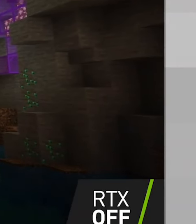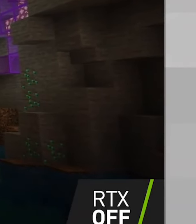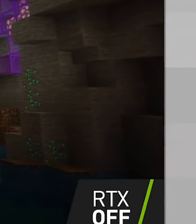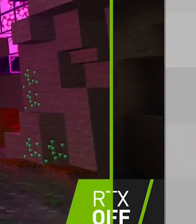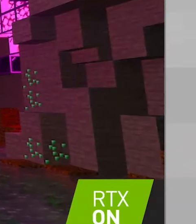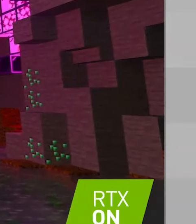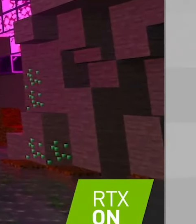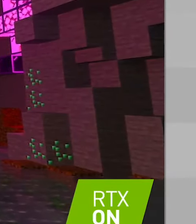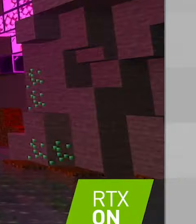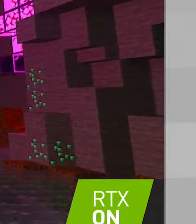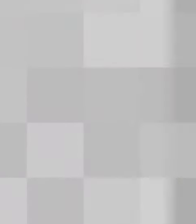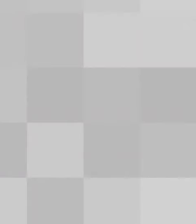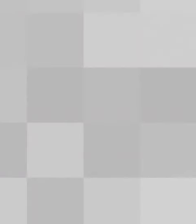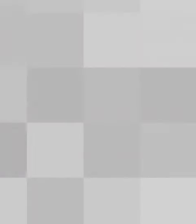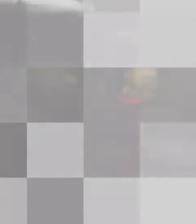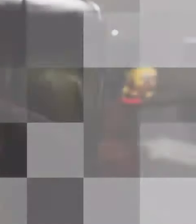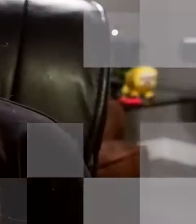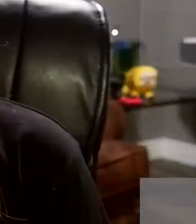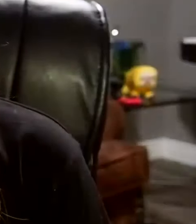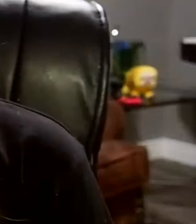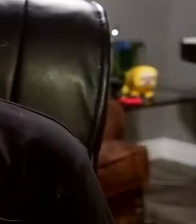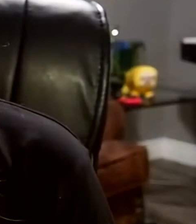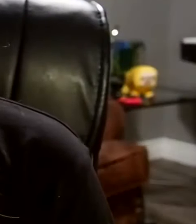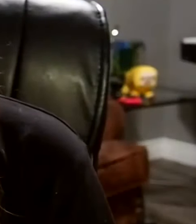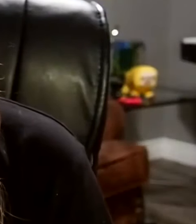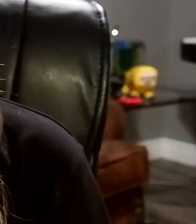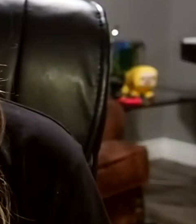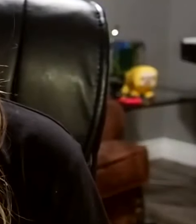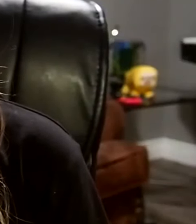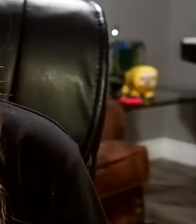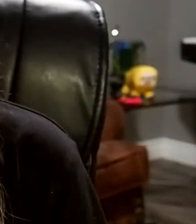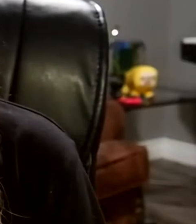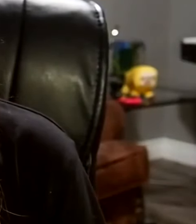SOMETHING I'VE LOOKED FORWARD TO FOR SUCH A LONG TIME AND IT'S